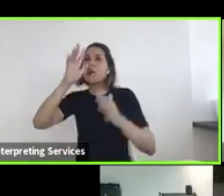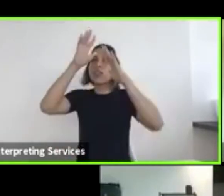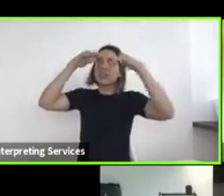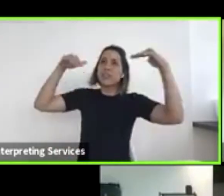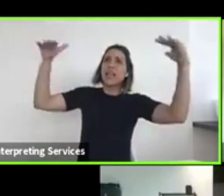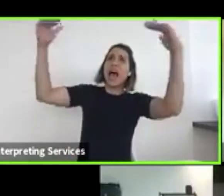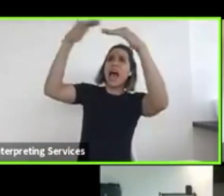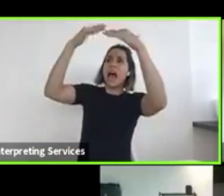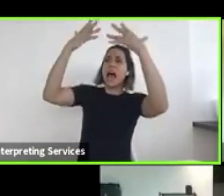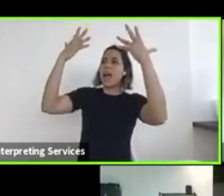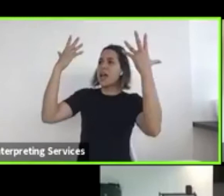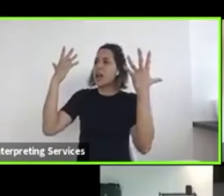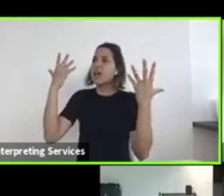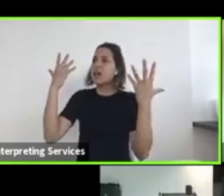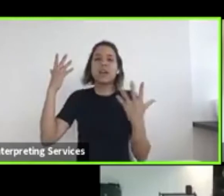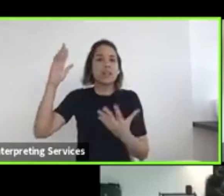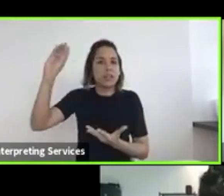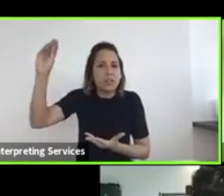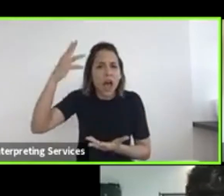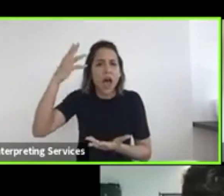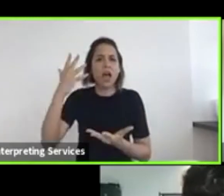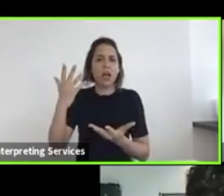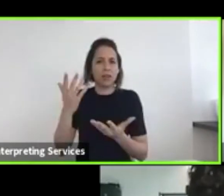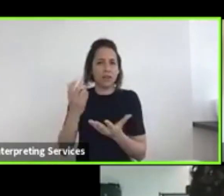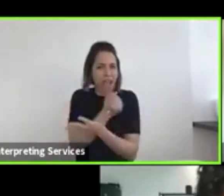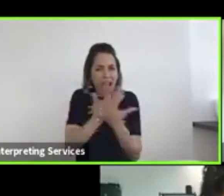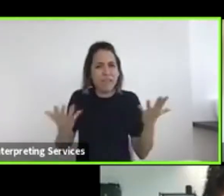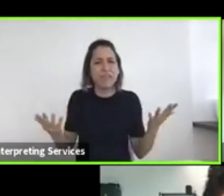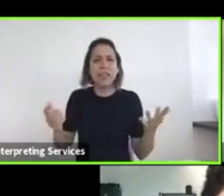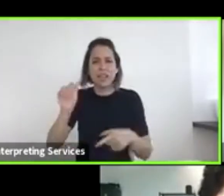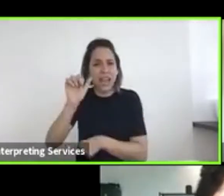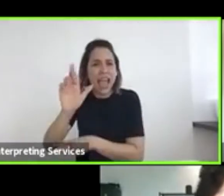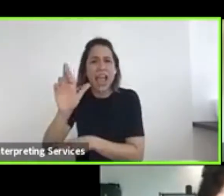AND THAT IT'S NOT, LIKE, A LINEAR, PRODUCTION-BASED RELATIONSHIP, AS I THINK